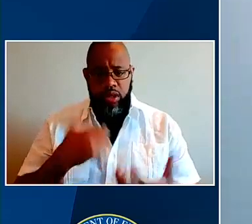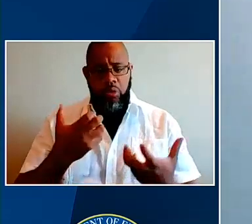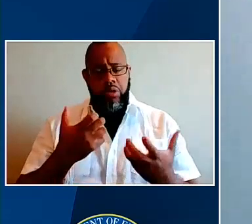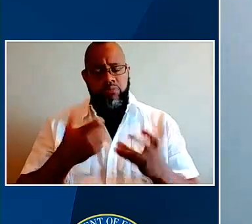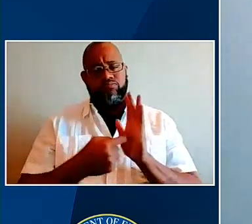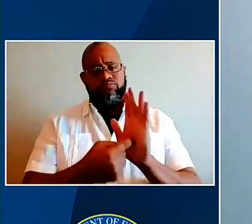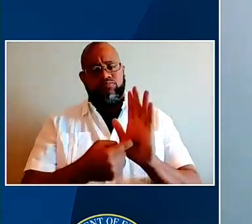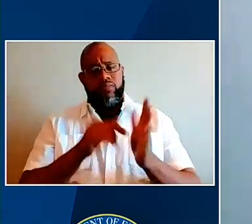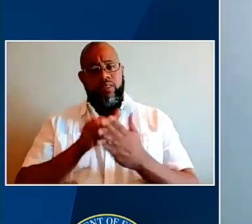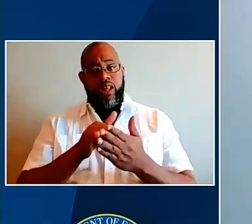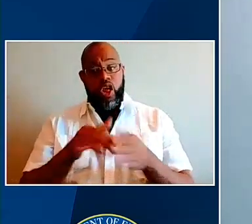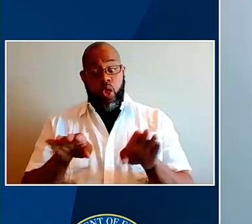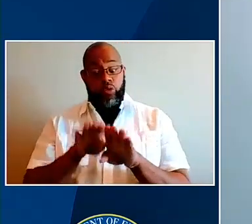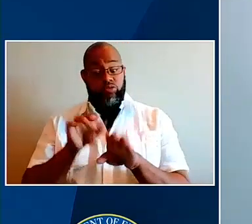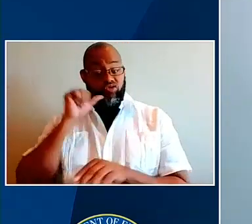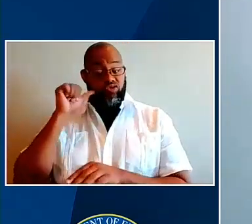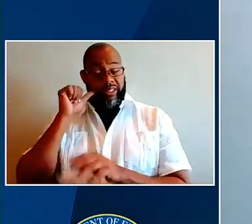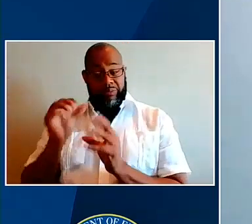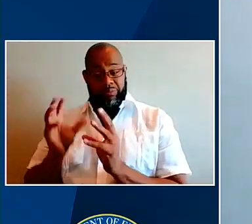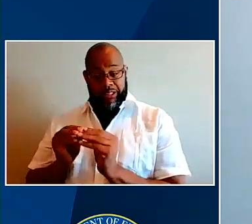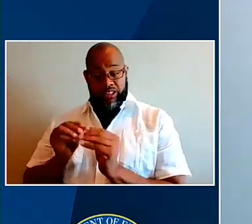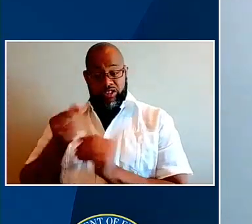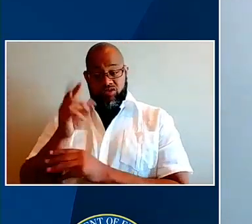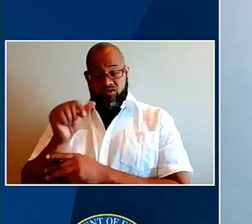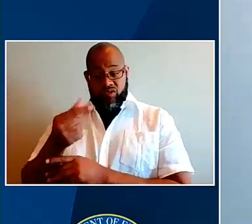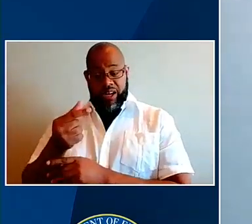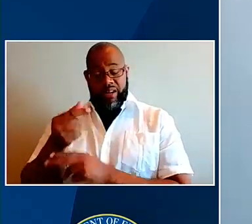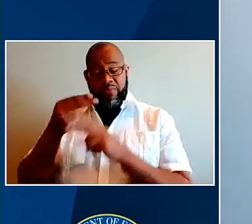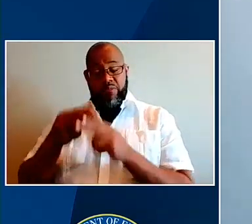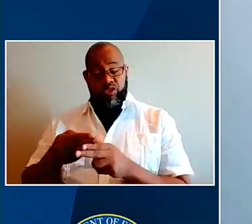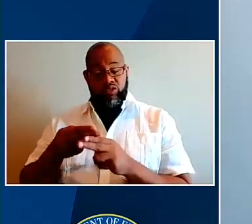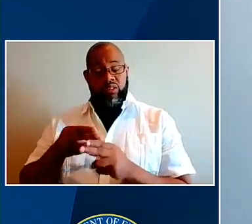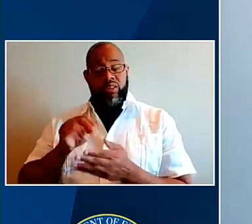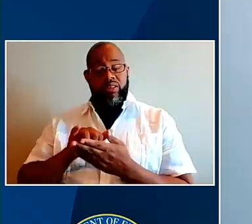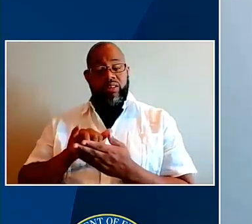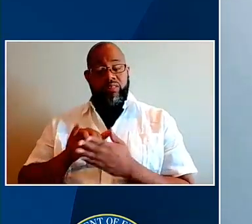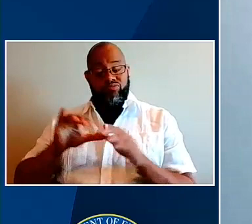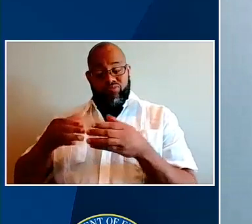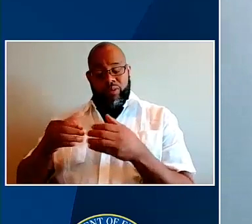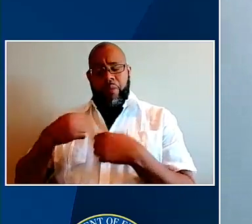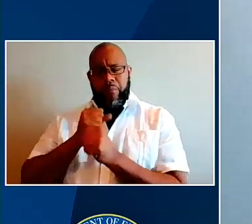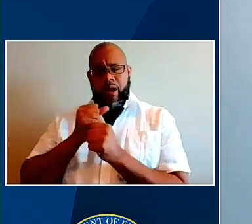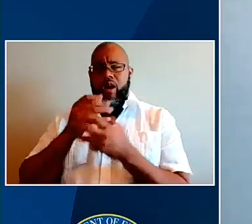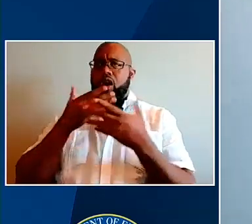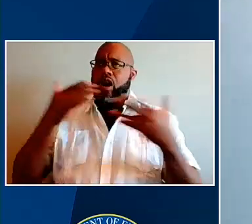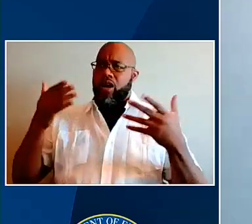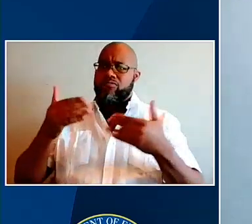close of yesterday's session, Greg had mentioned that we- the parties had made significant progress toward consensus.